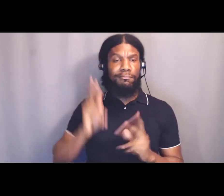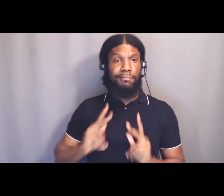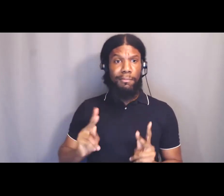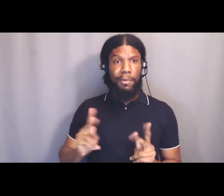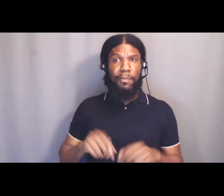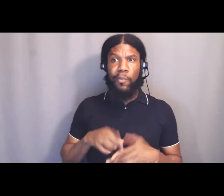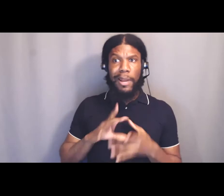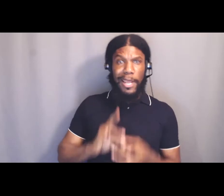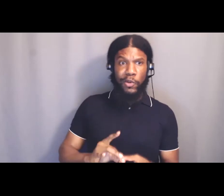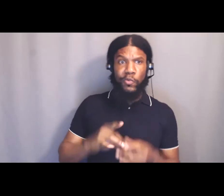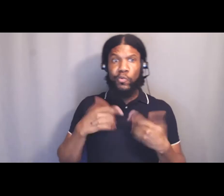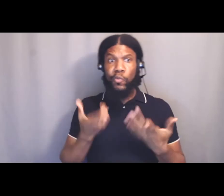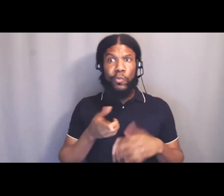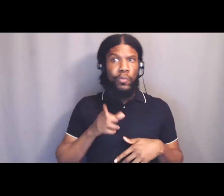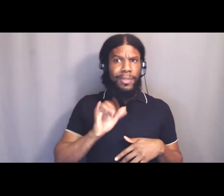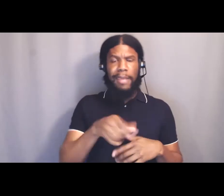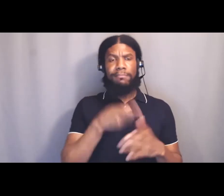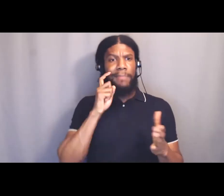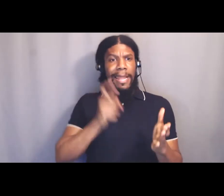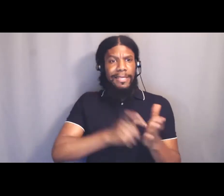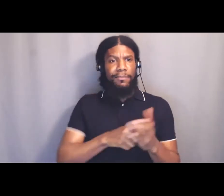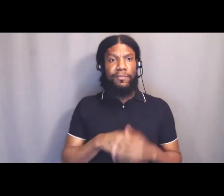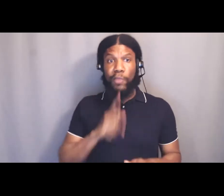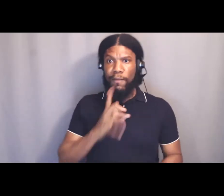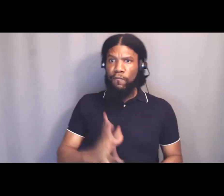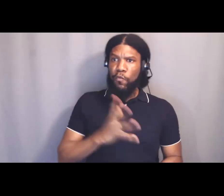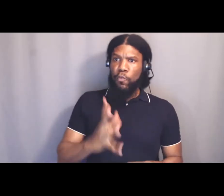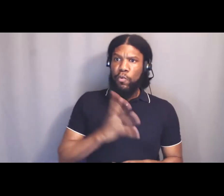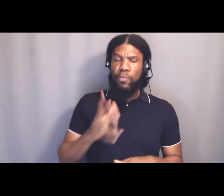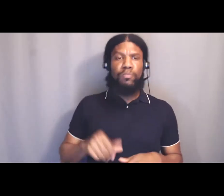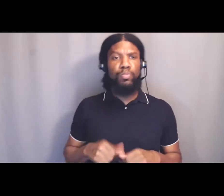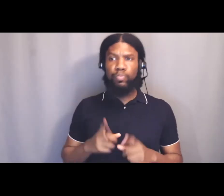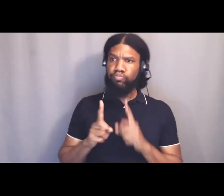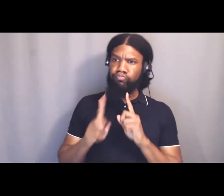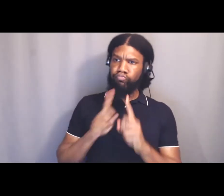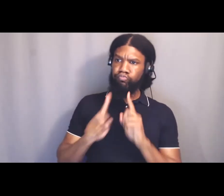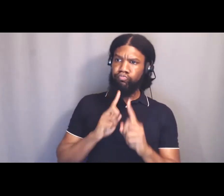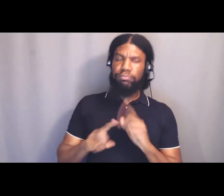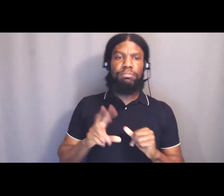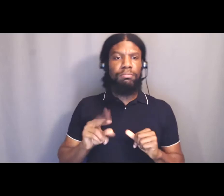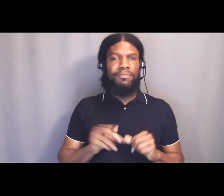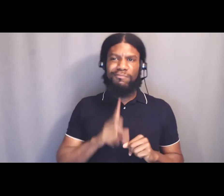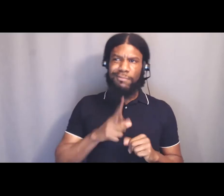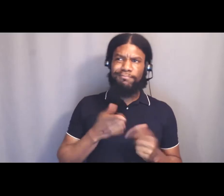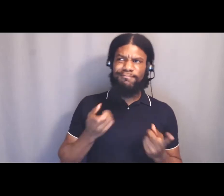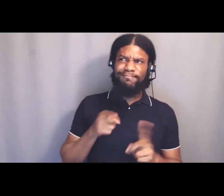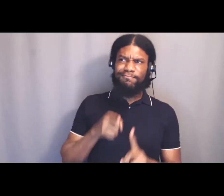It's one of their youth, or I don't know if she's considered a youth,